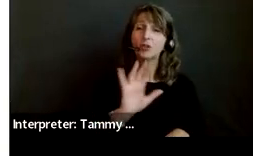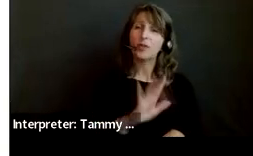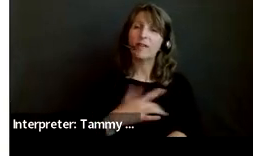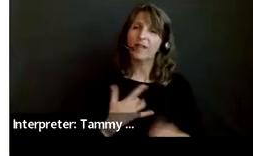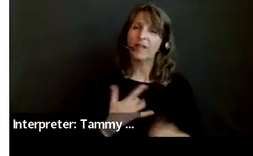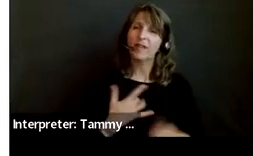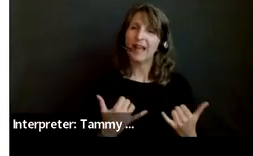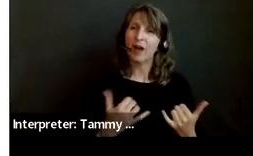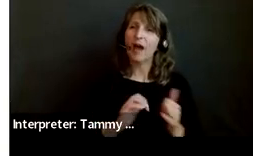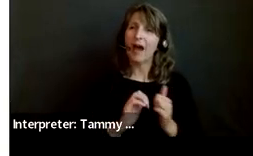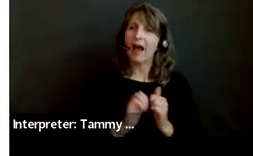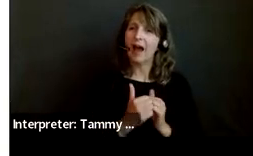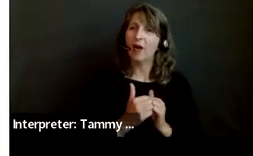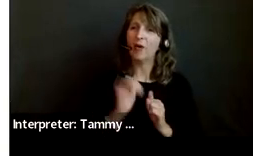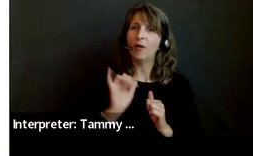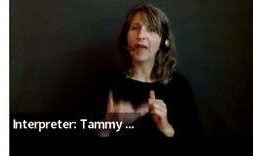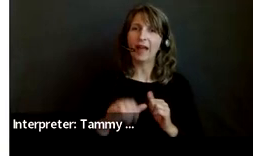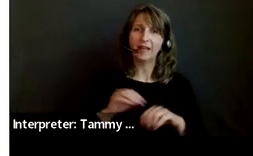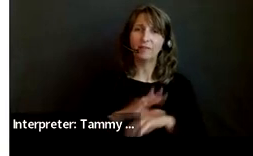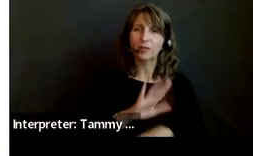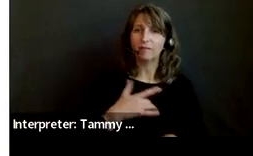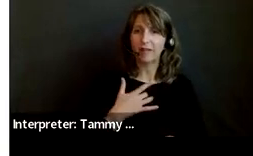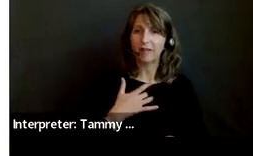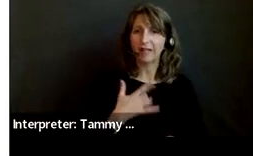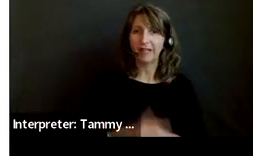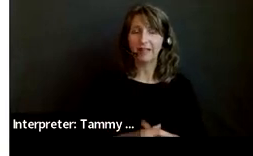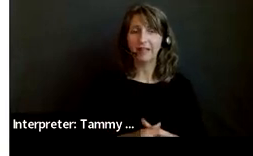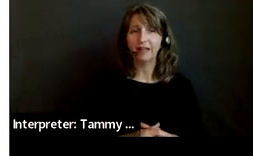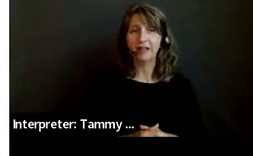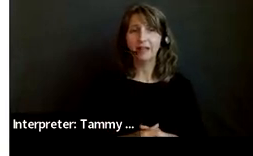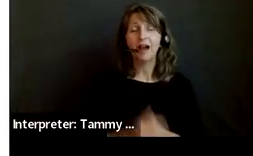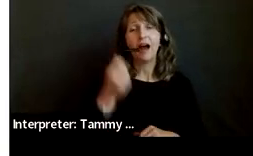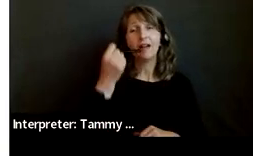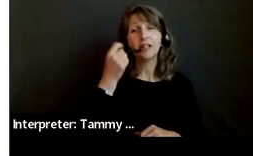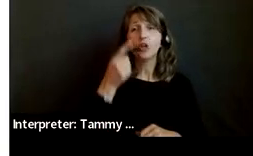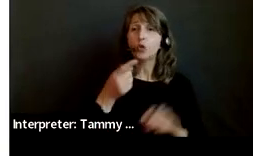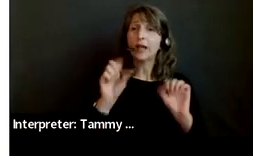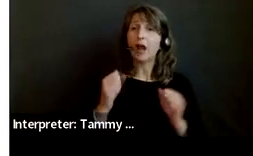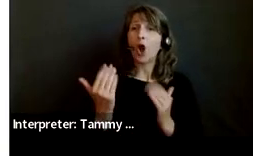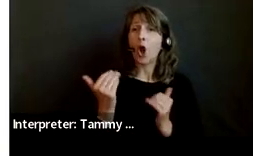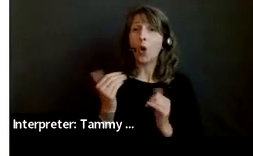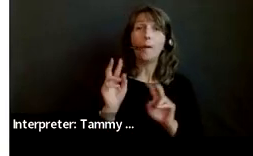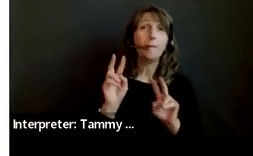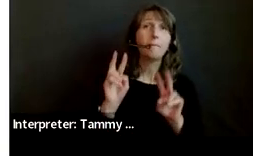There's a big difference in having a hope for the future versus feeling better right now. It is very important that someone has hope for the future.